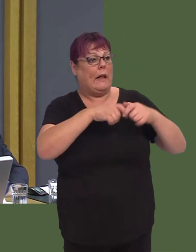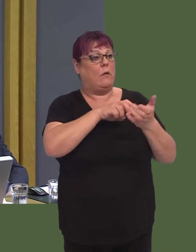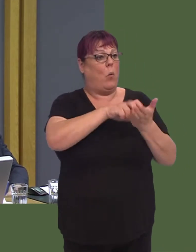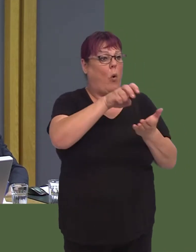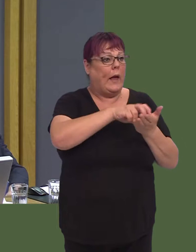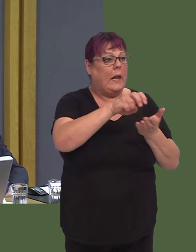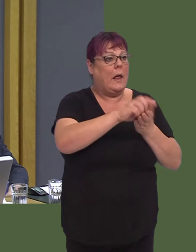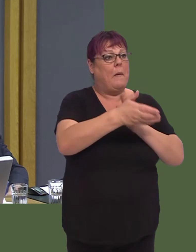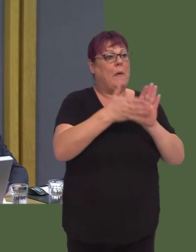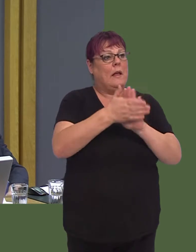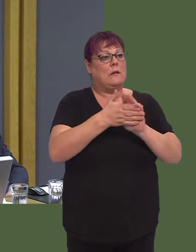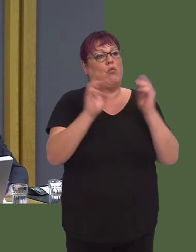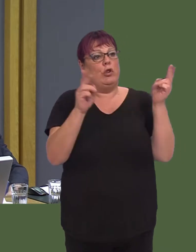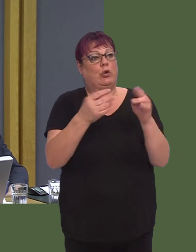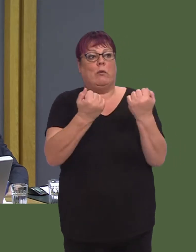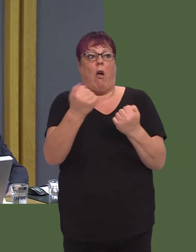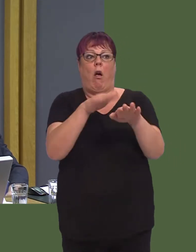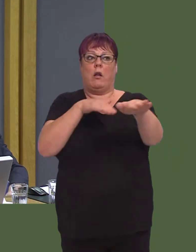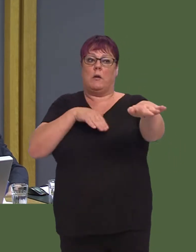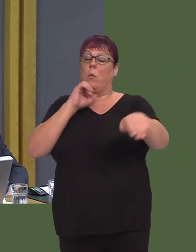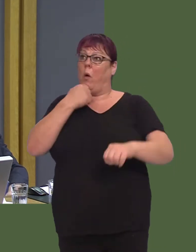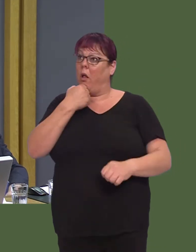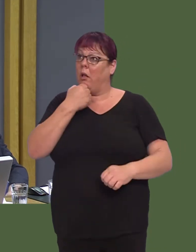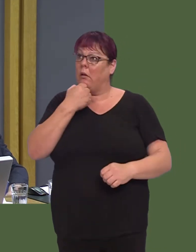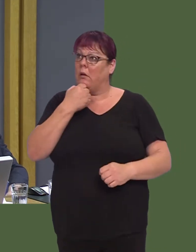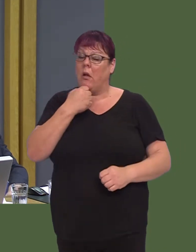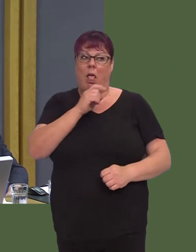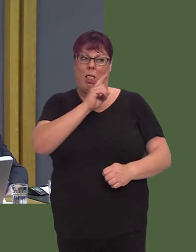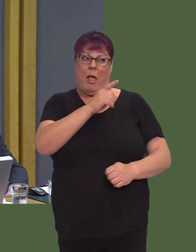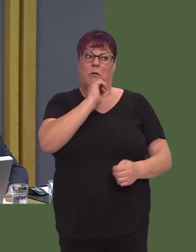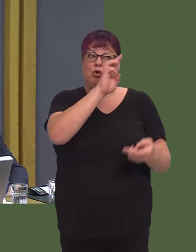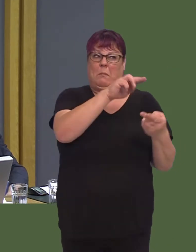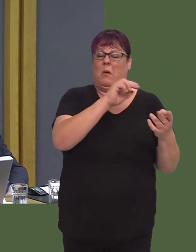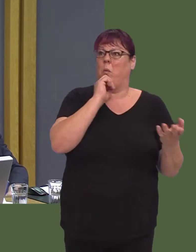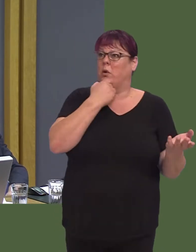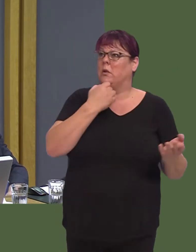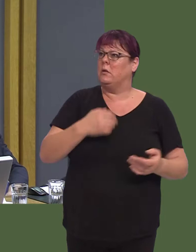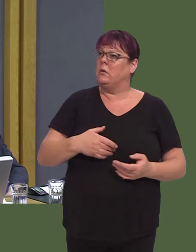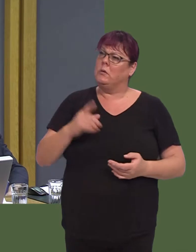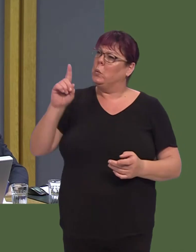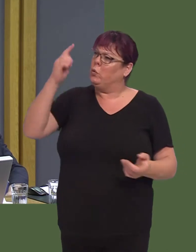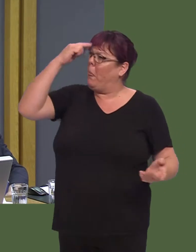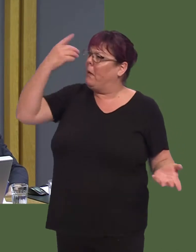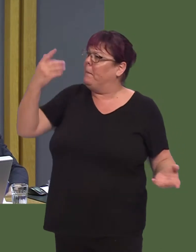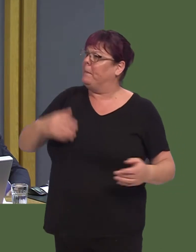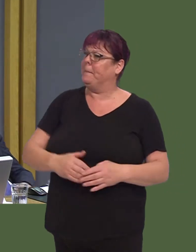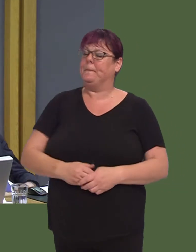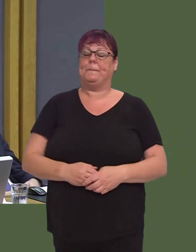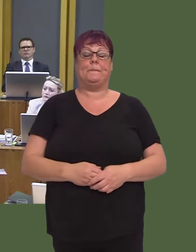congestion problem at a fraction of the price. I wondered if you would be able to give us your views on that argument.